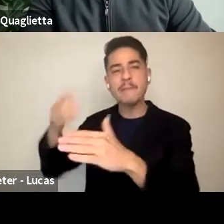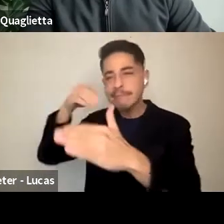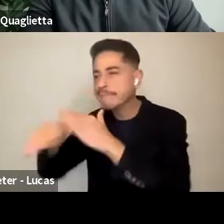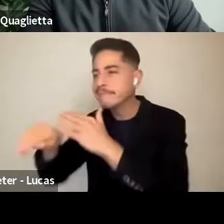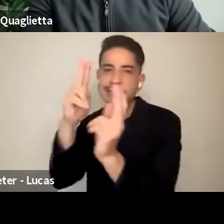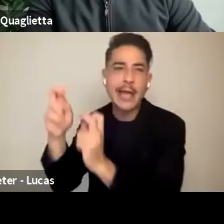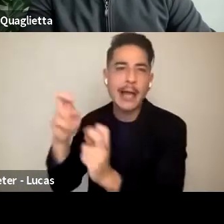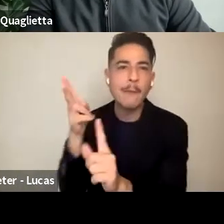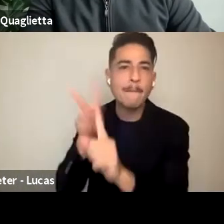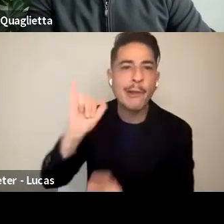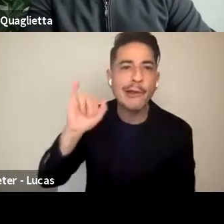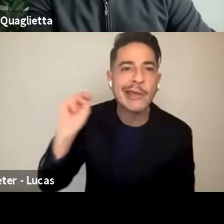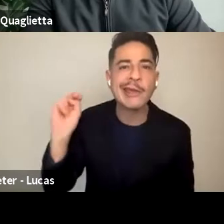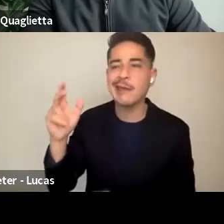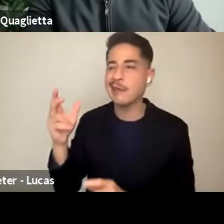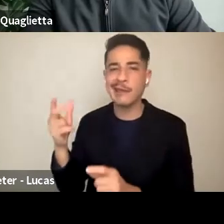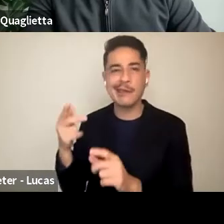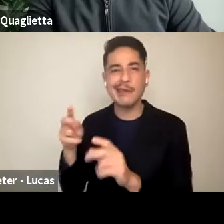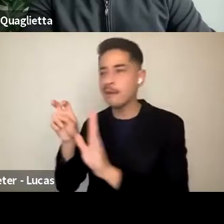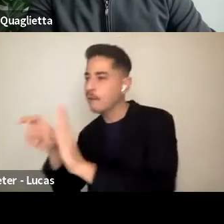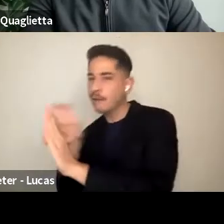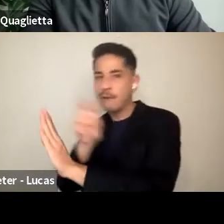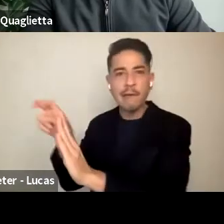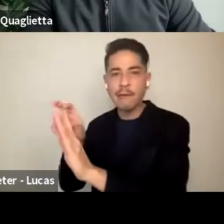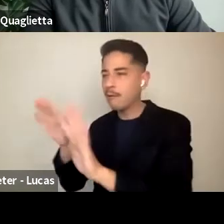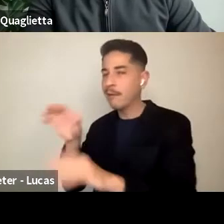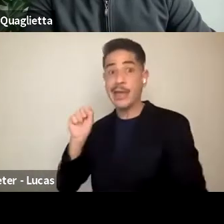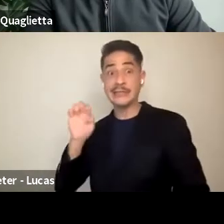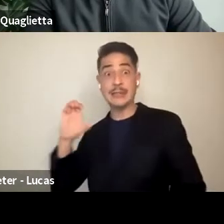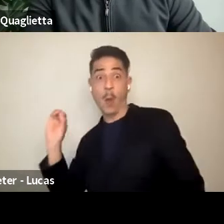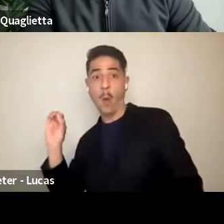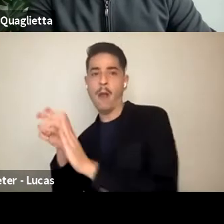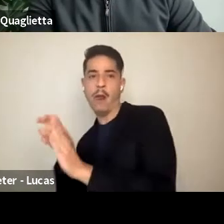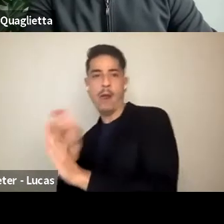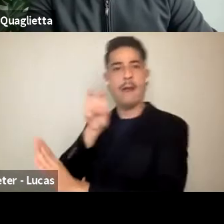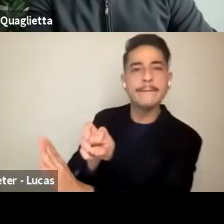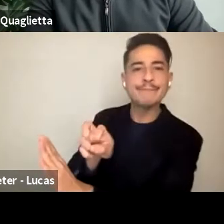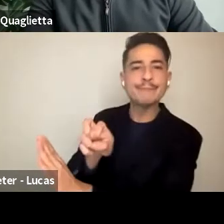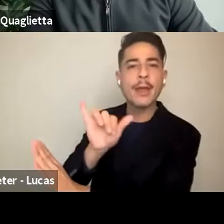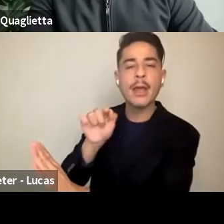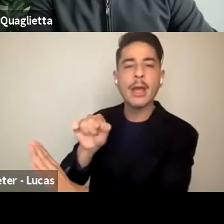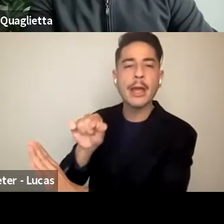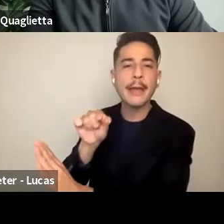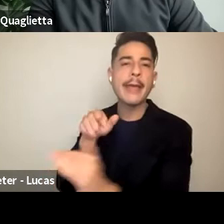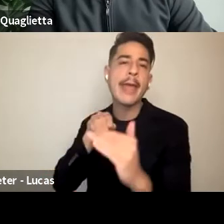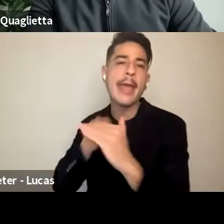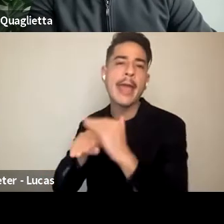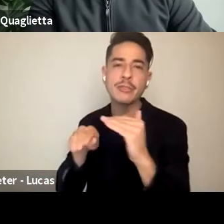And sometimes you wear both hats as like SEO and an entry level developer per se.